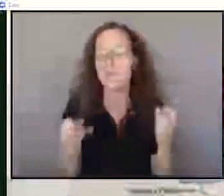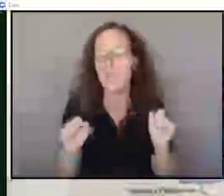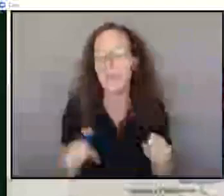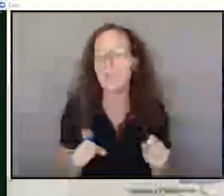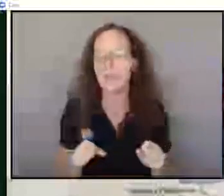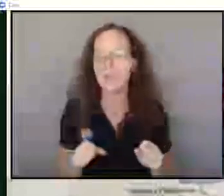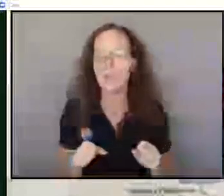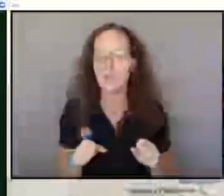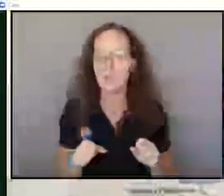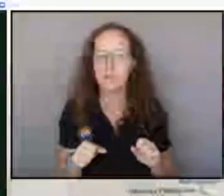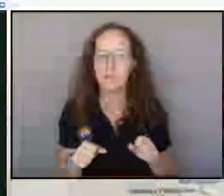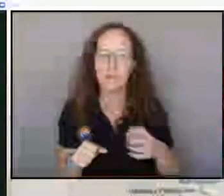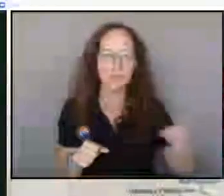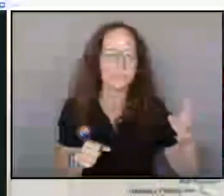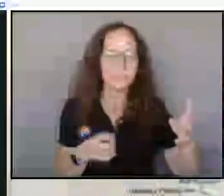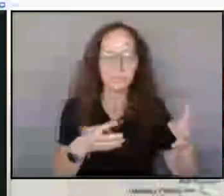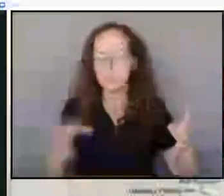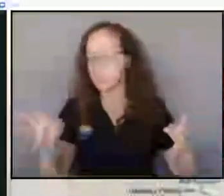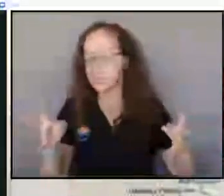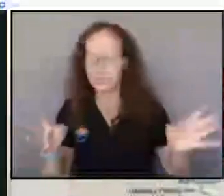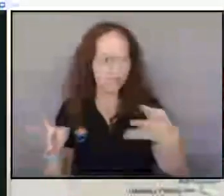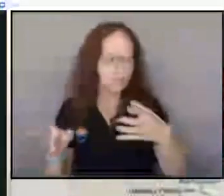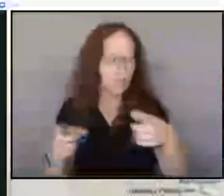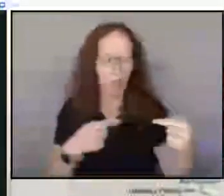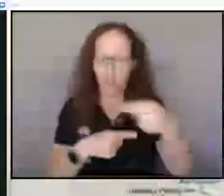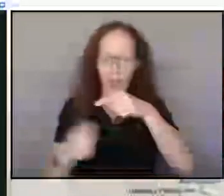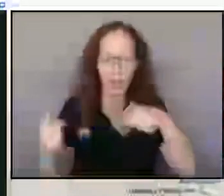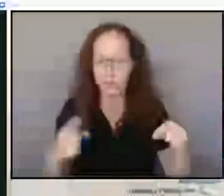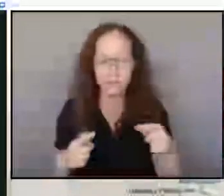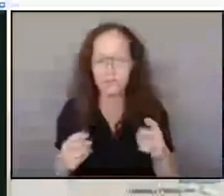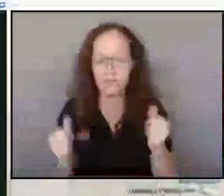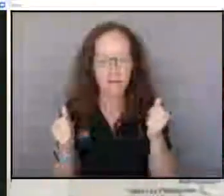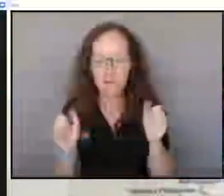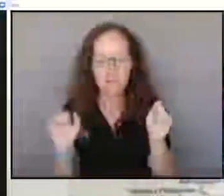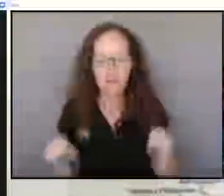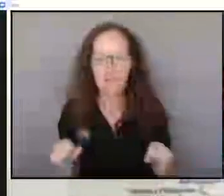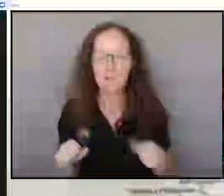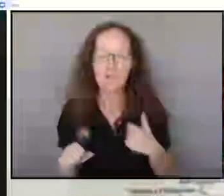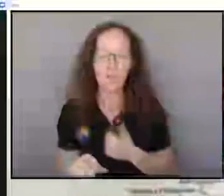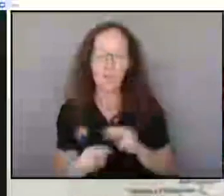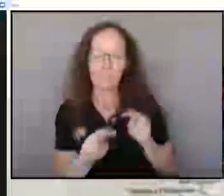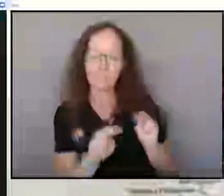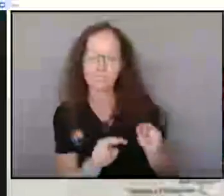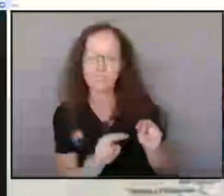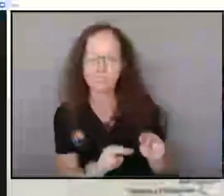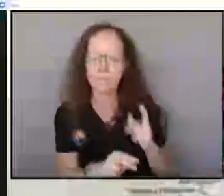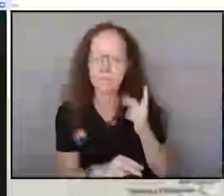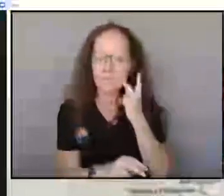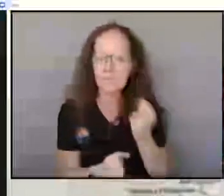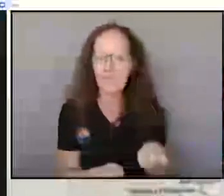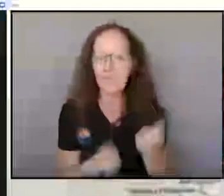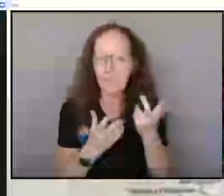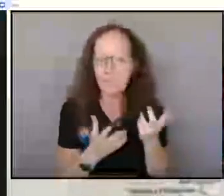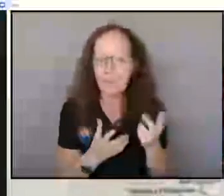WE ARE GOING TO KEEP AN EYE ON THOSE THUNDERSTORMS AND HOW INTENSE THEY ARE AND HOW THEY MIGHT AFFECT OUR OPERATIONS, BUT WE FEEL LIKE WE HAVE TODAY -- THE